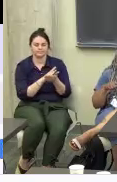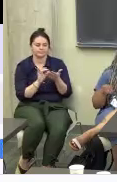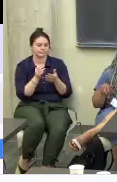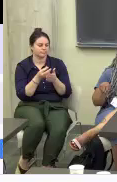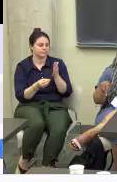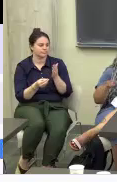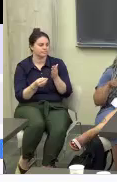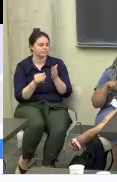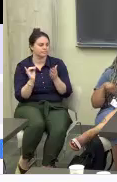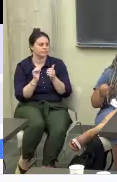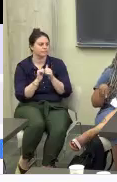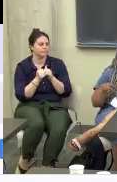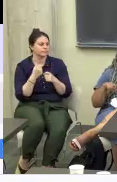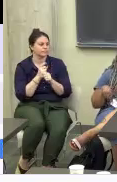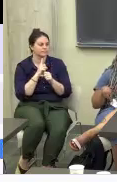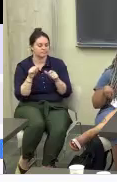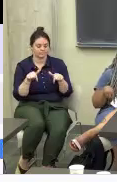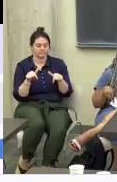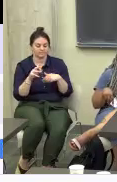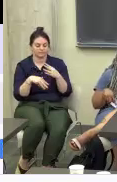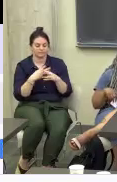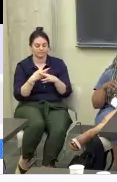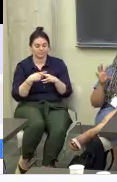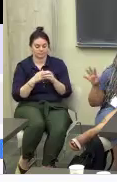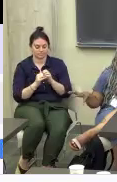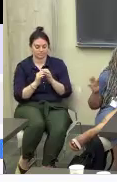how do we make sure that this world that we're building, this world of